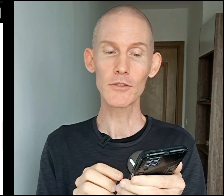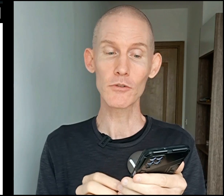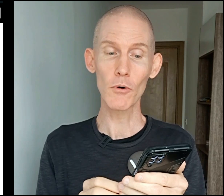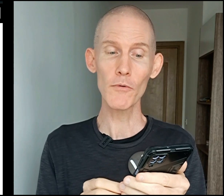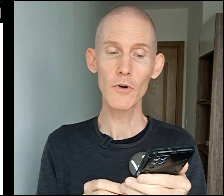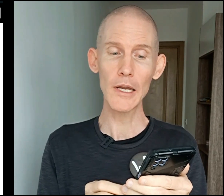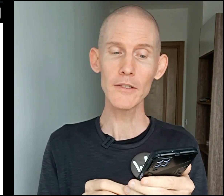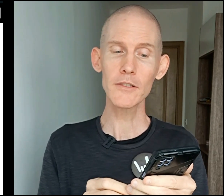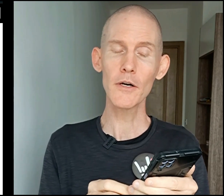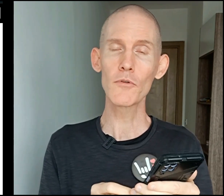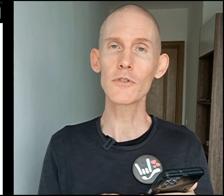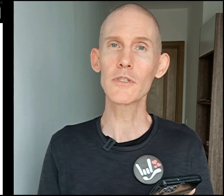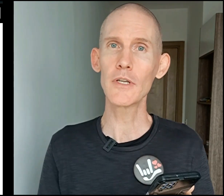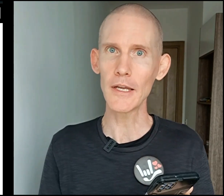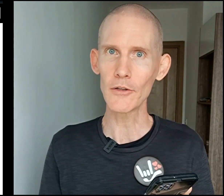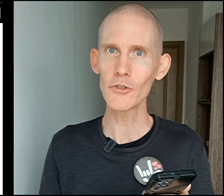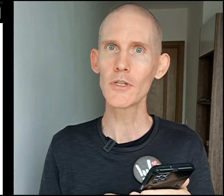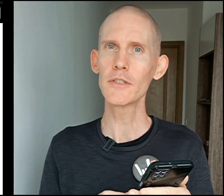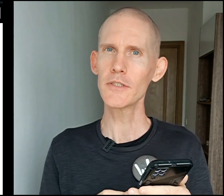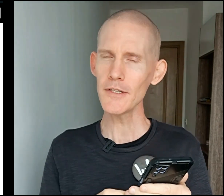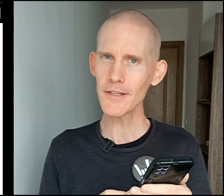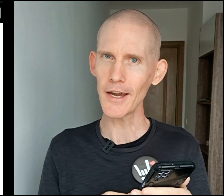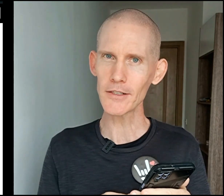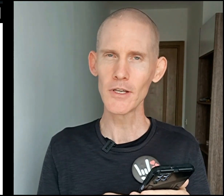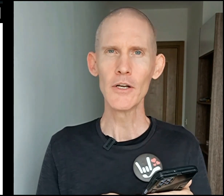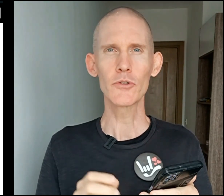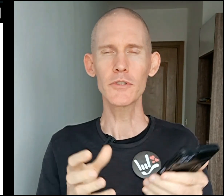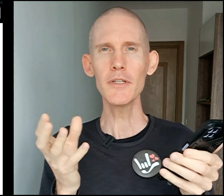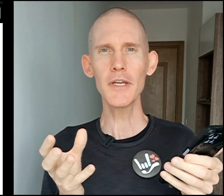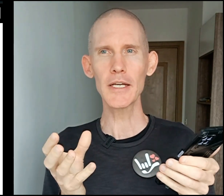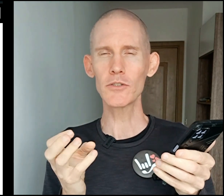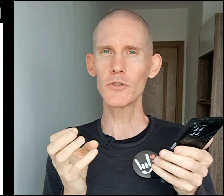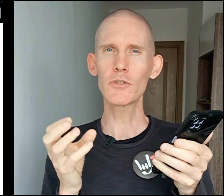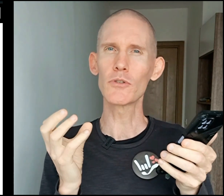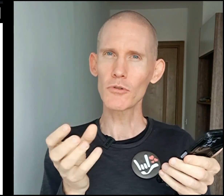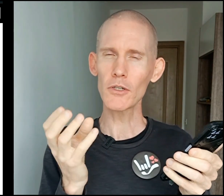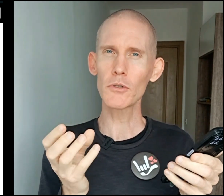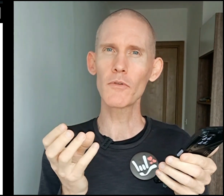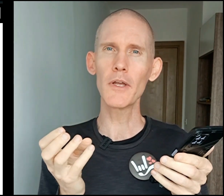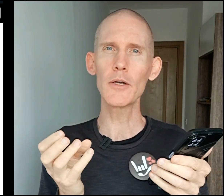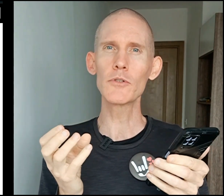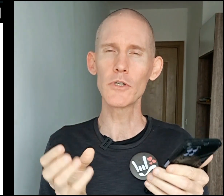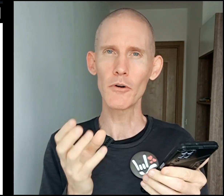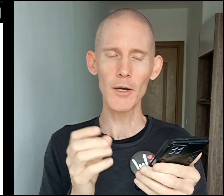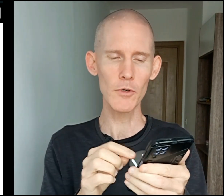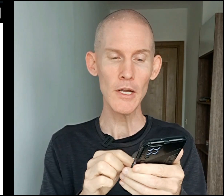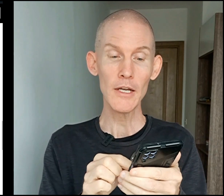it says scroll for ASL vs English syntax so, syntax is just the structure of the language, the grammar